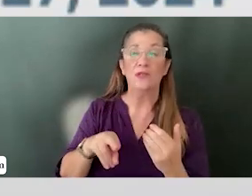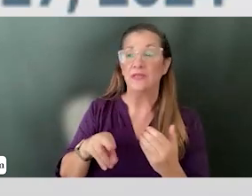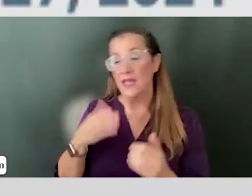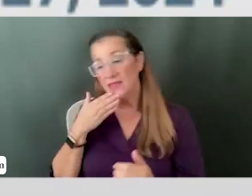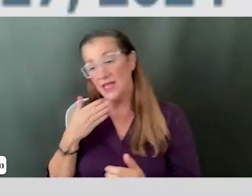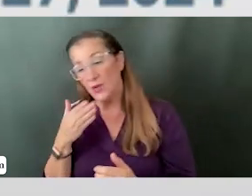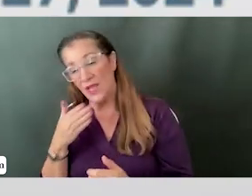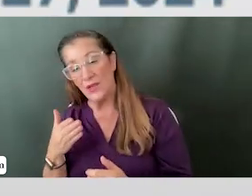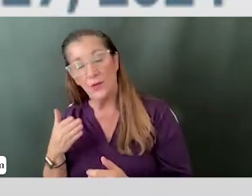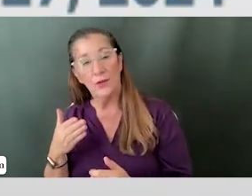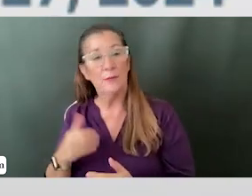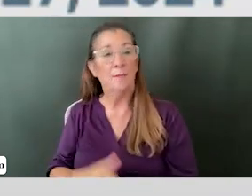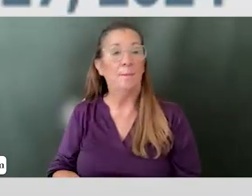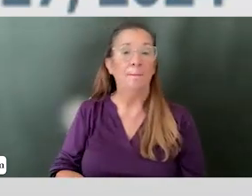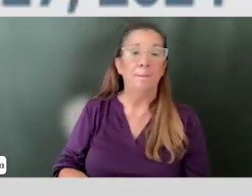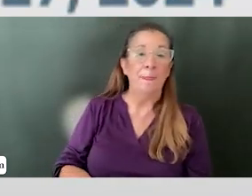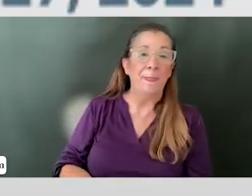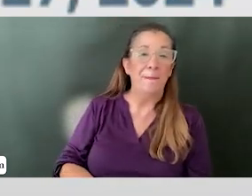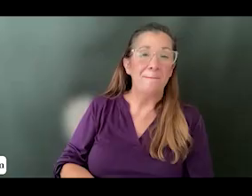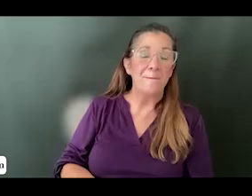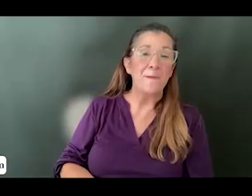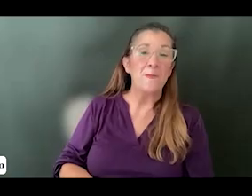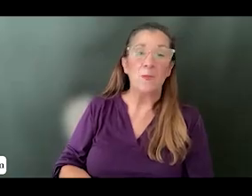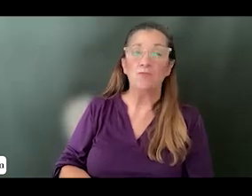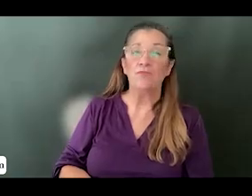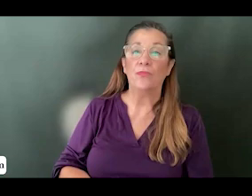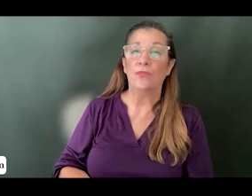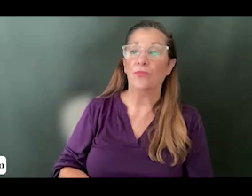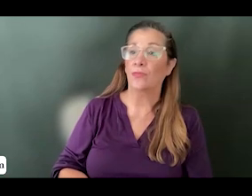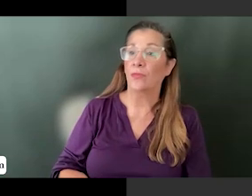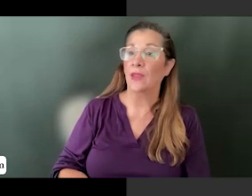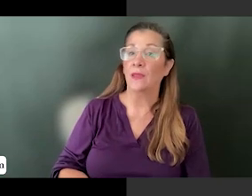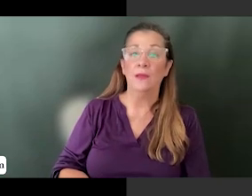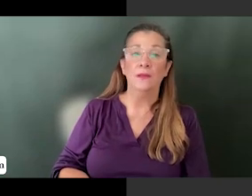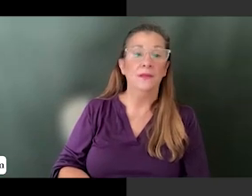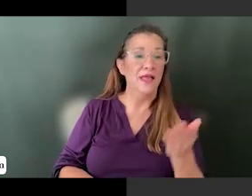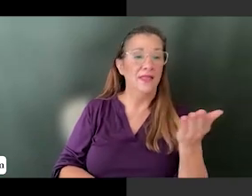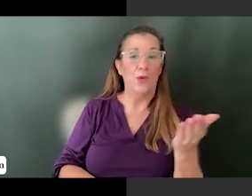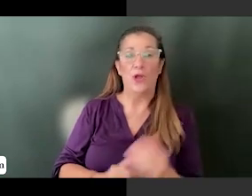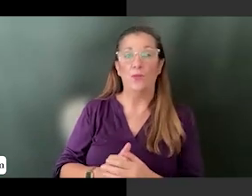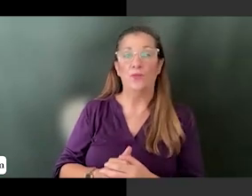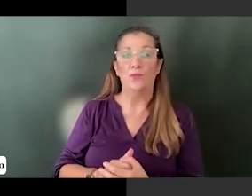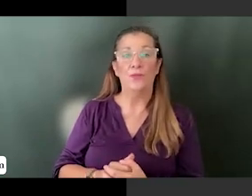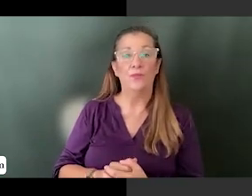Find my share. Um. There we go.